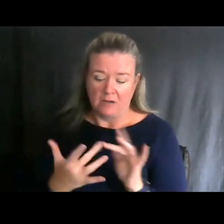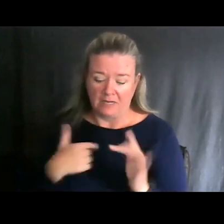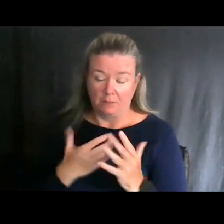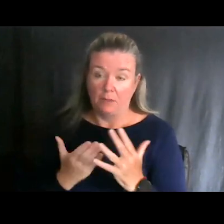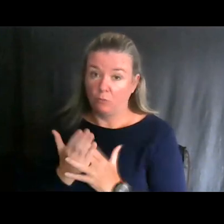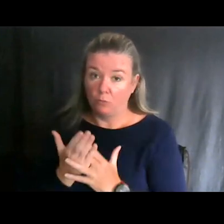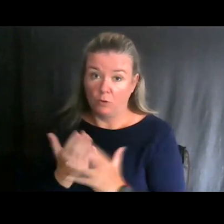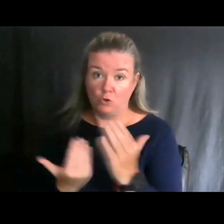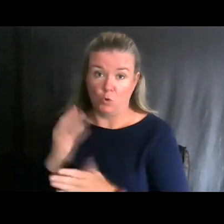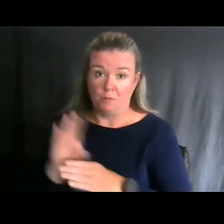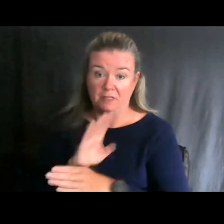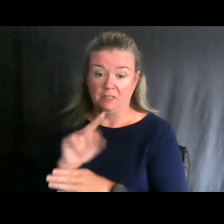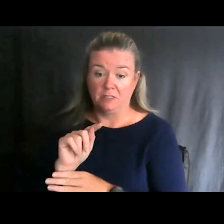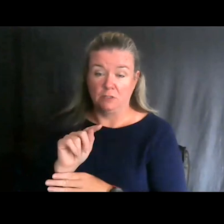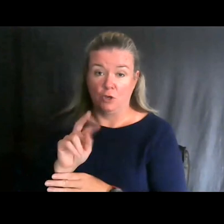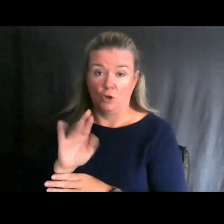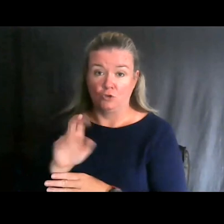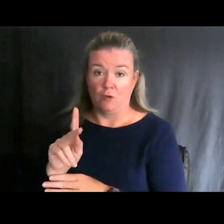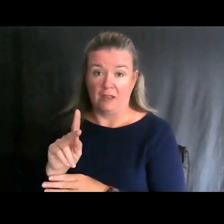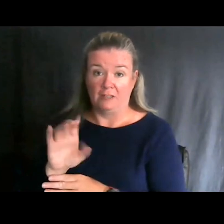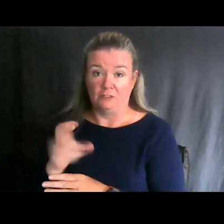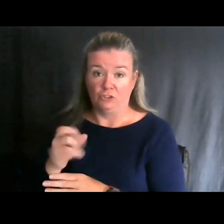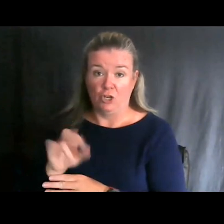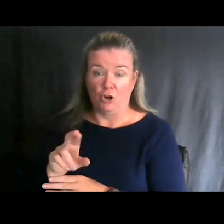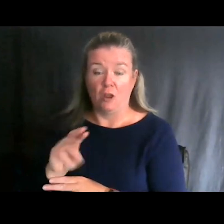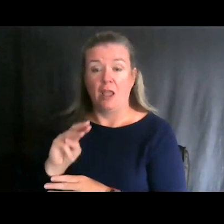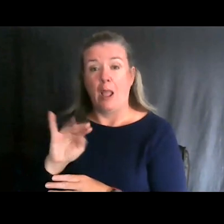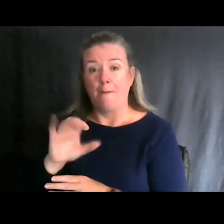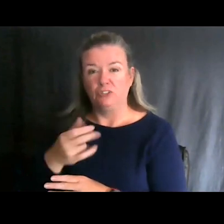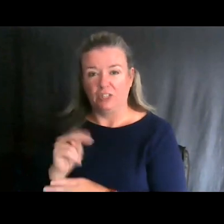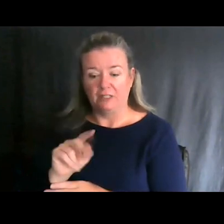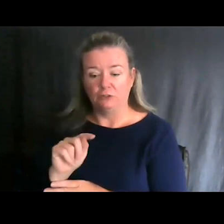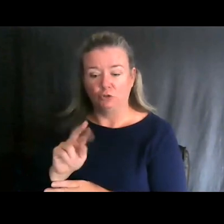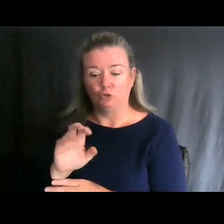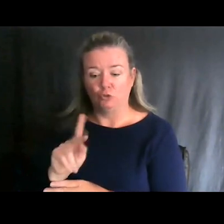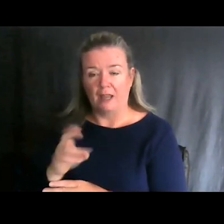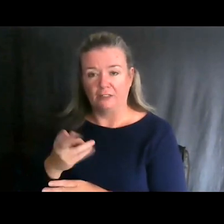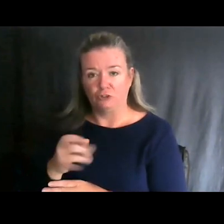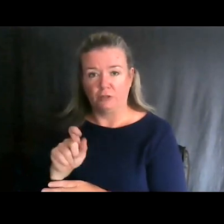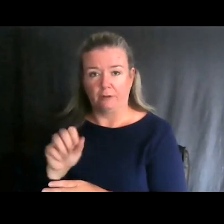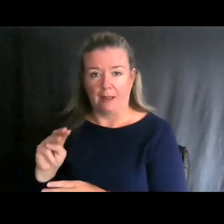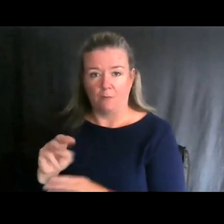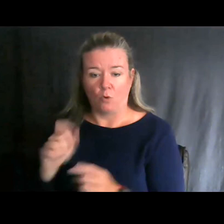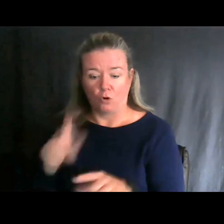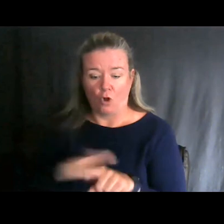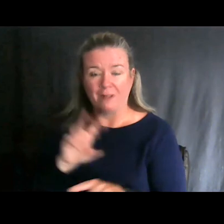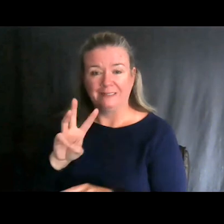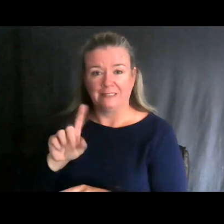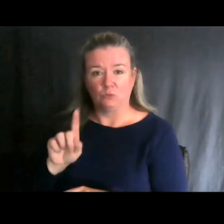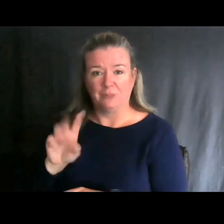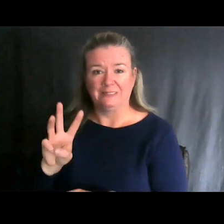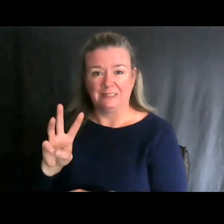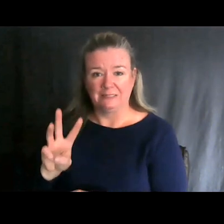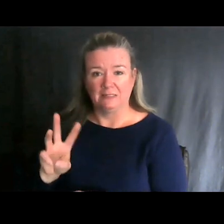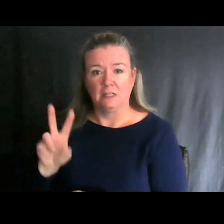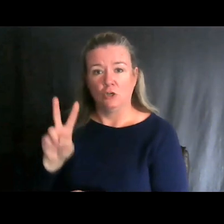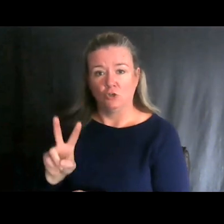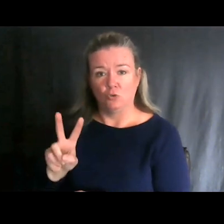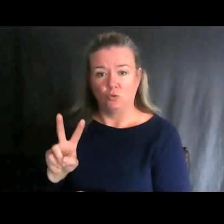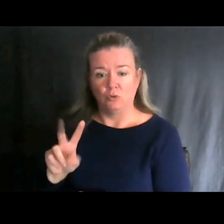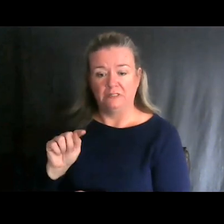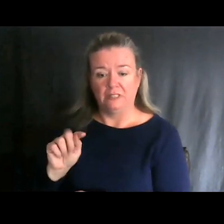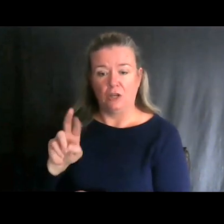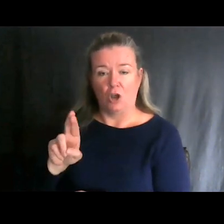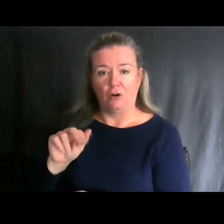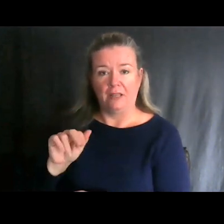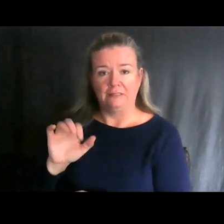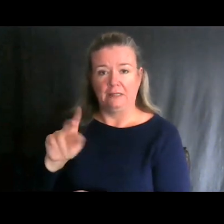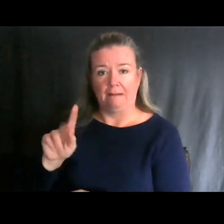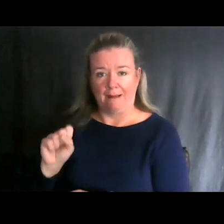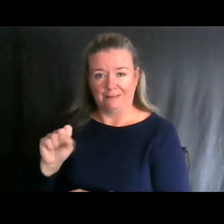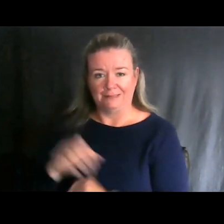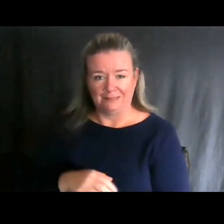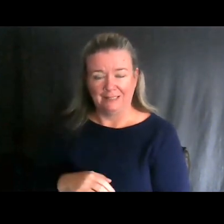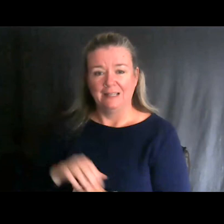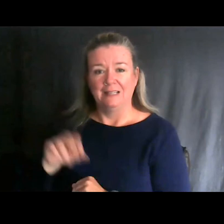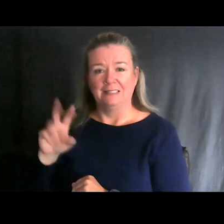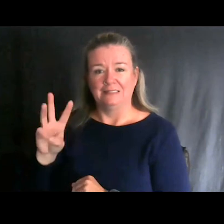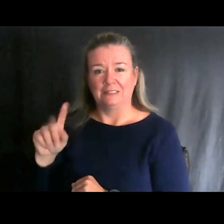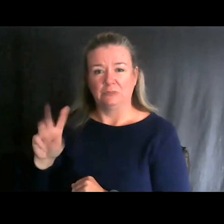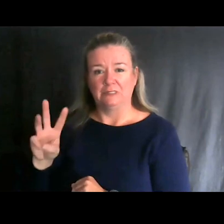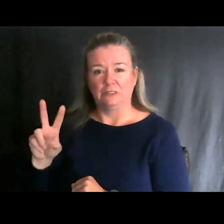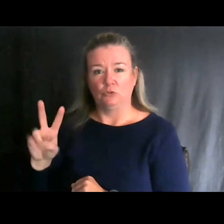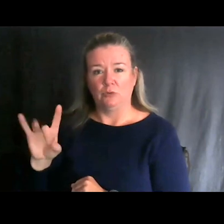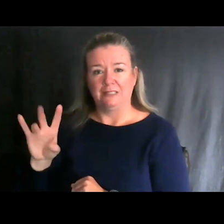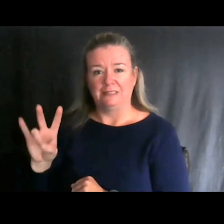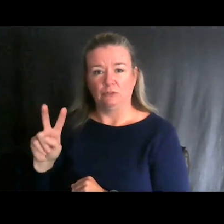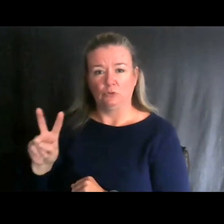my new business, MichiganTrackChair.com, or you can call me at 616-2TRACKS (616-287-2257),